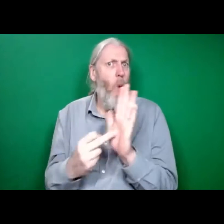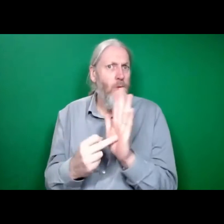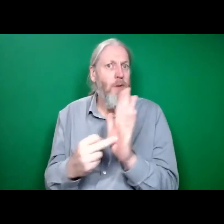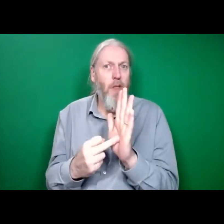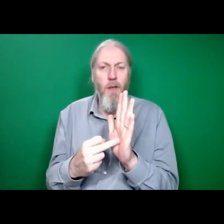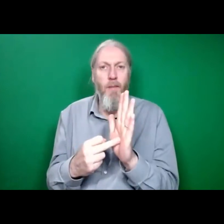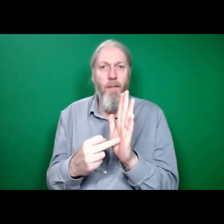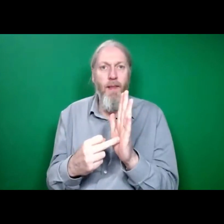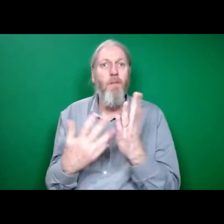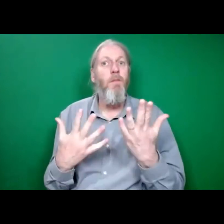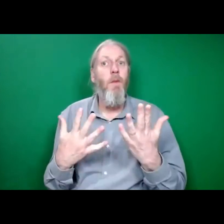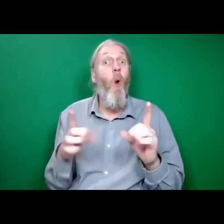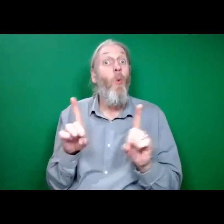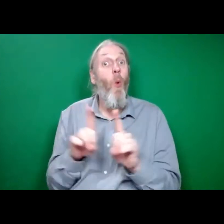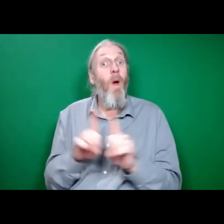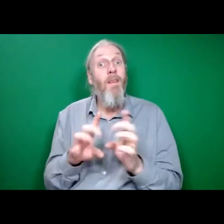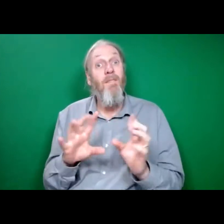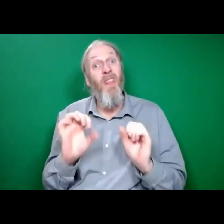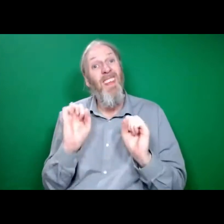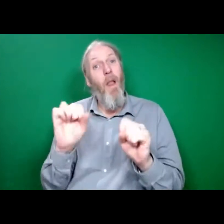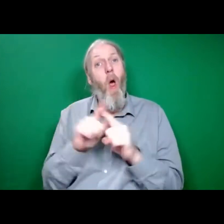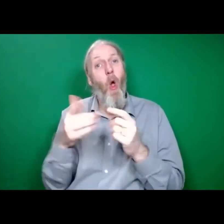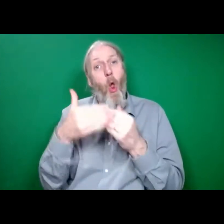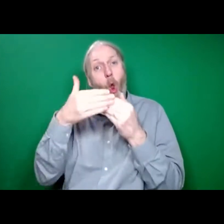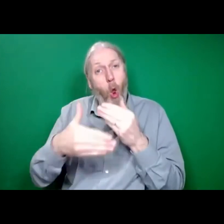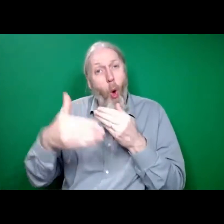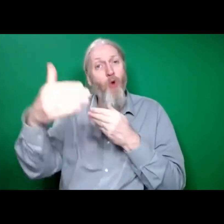that has been posed here and maybe perhaps go to